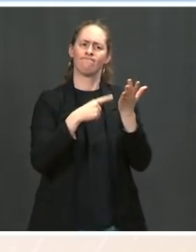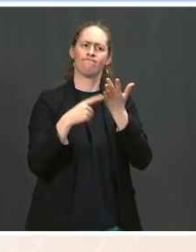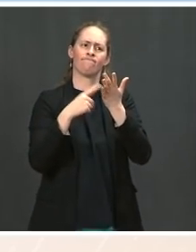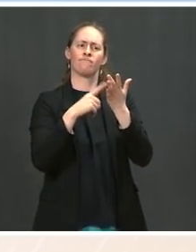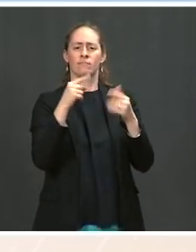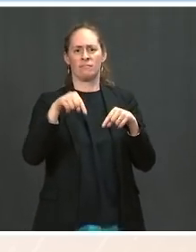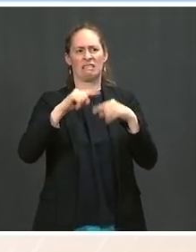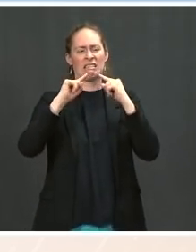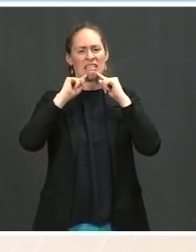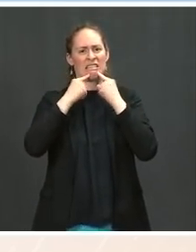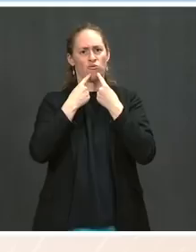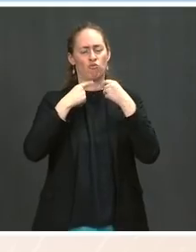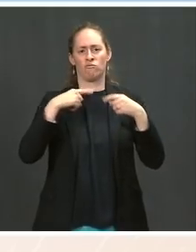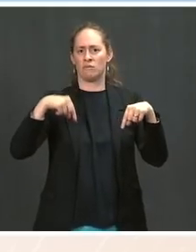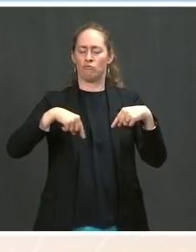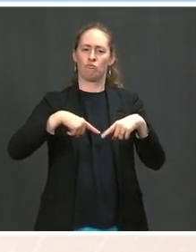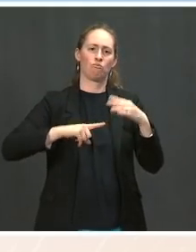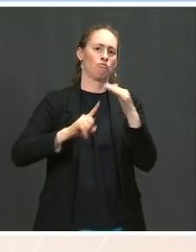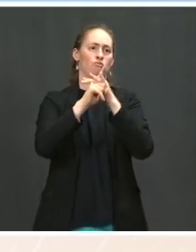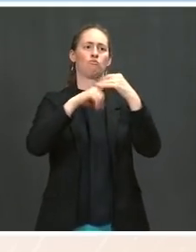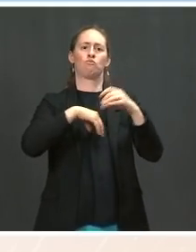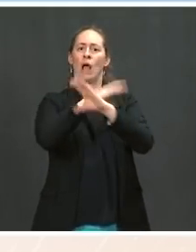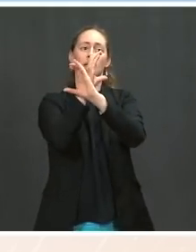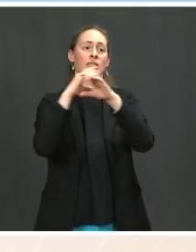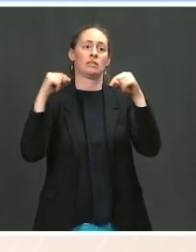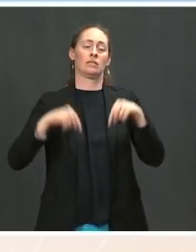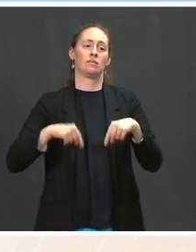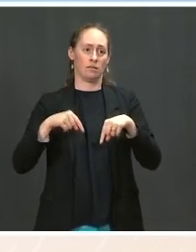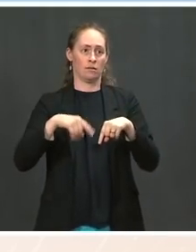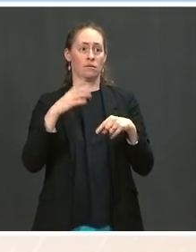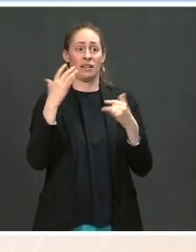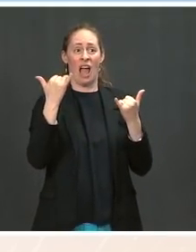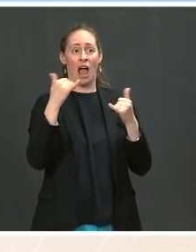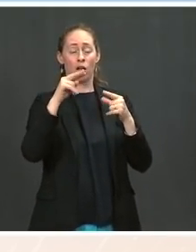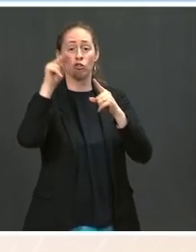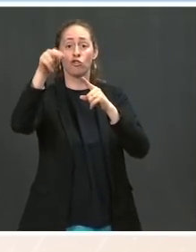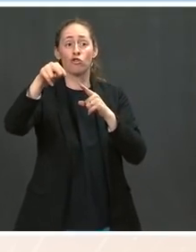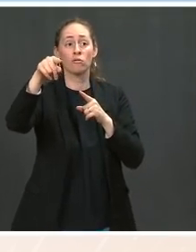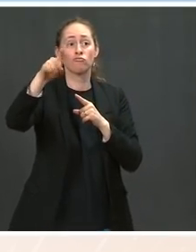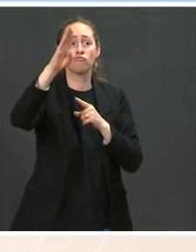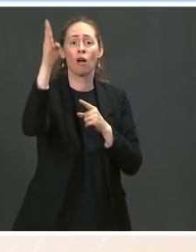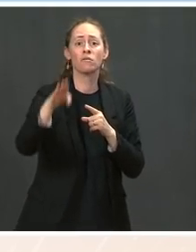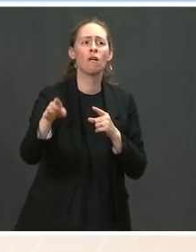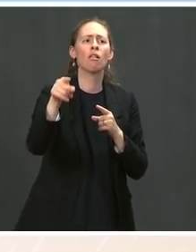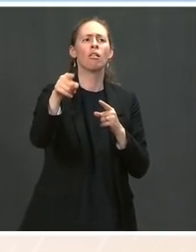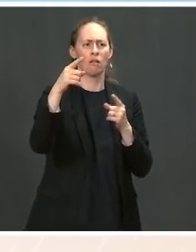But our position on Brazil has been clear since the beginning. We believe Brazil is a key partner